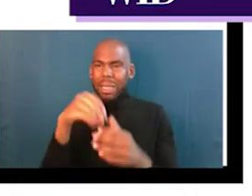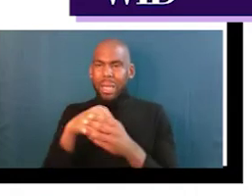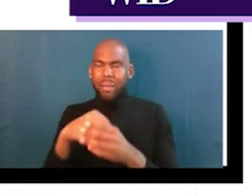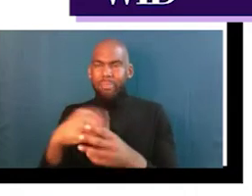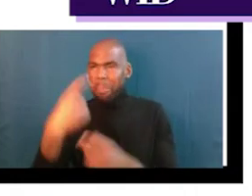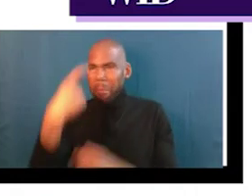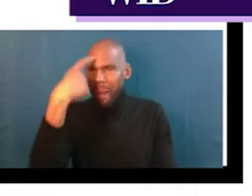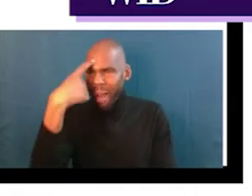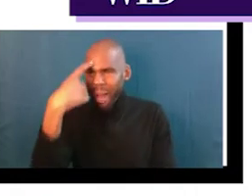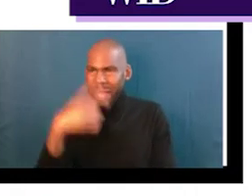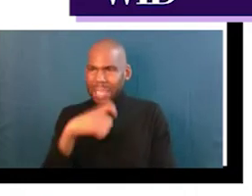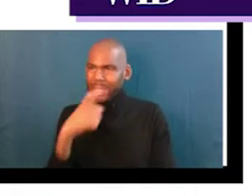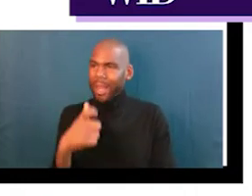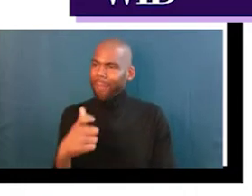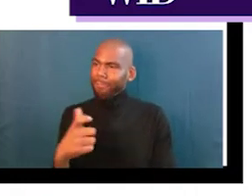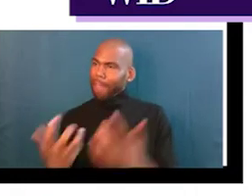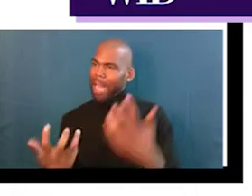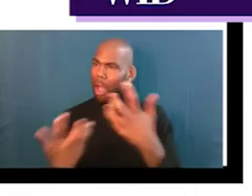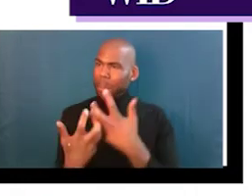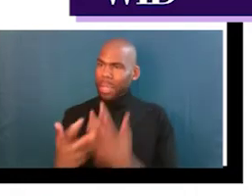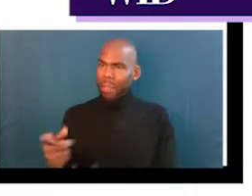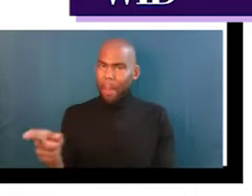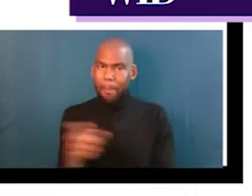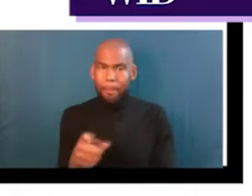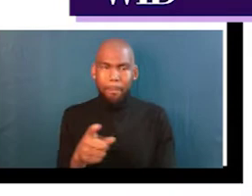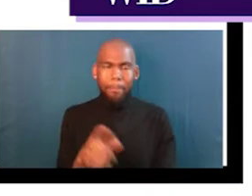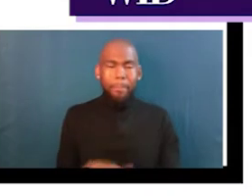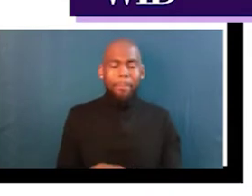companies to better understand how people with disabilities access their products and